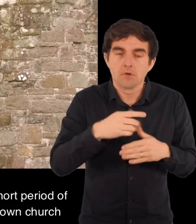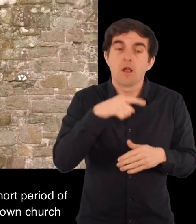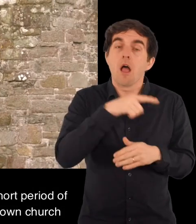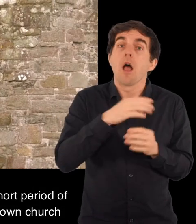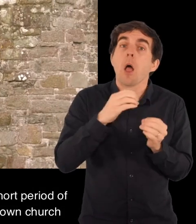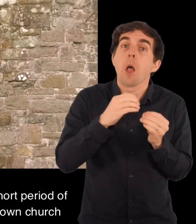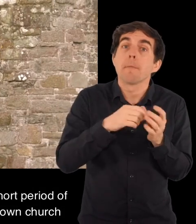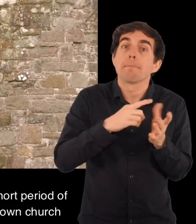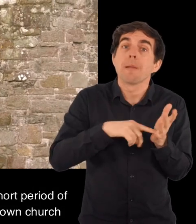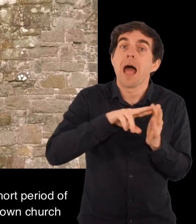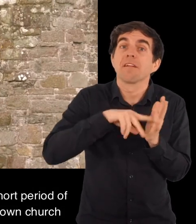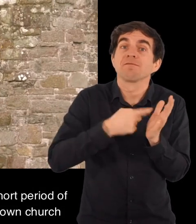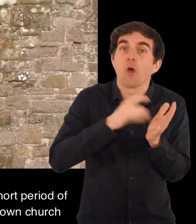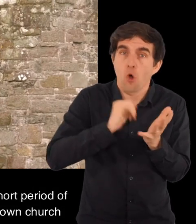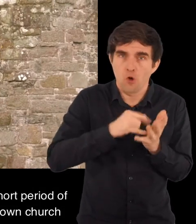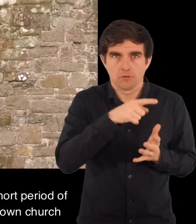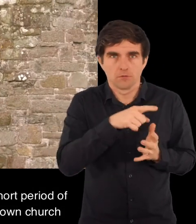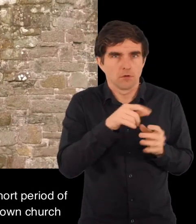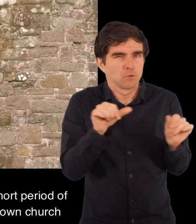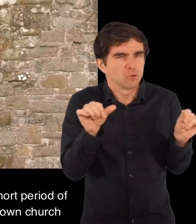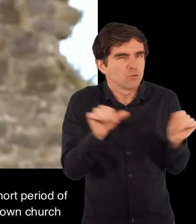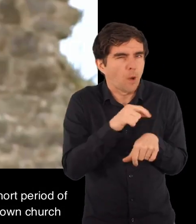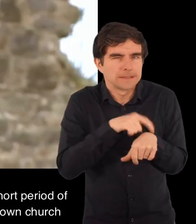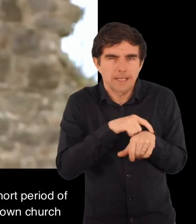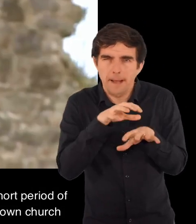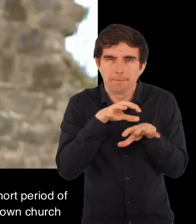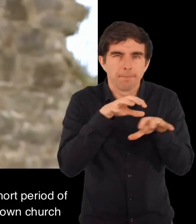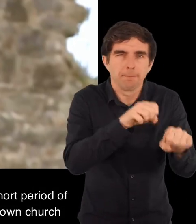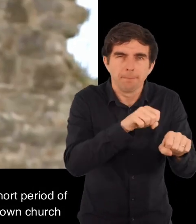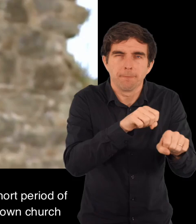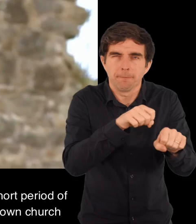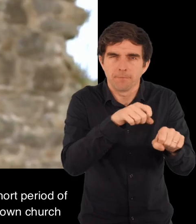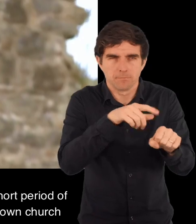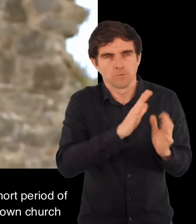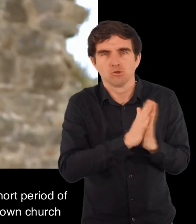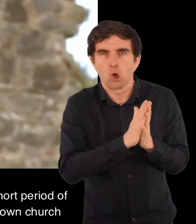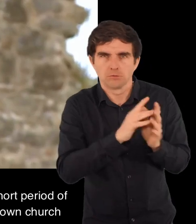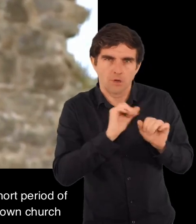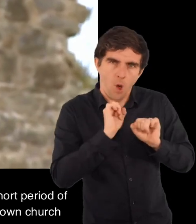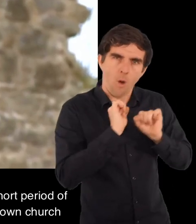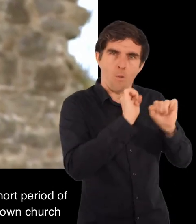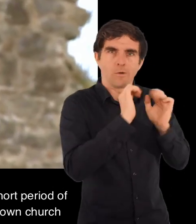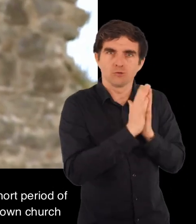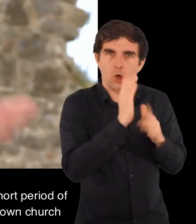it was used by the Balfours for a short period of time, until they actually built their own church